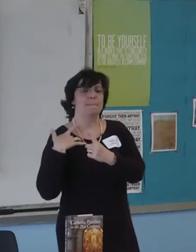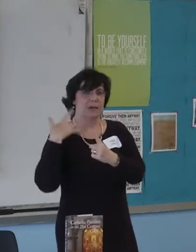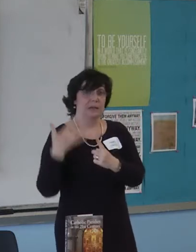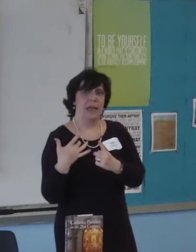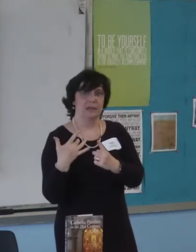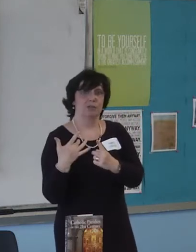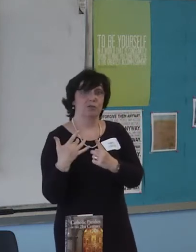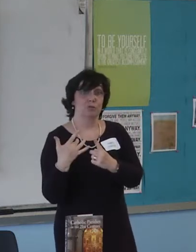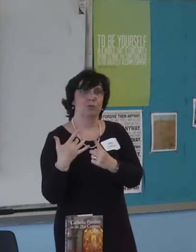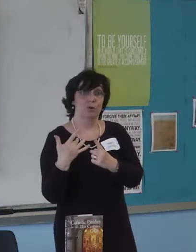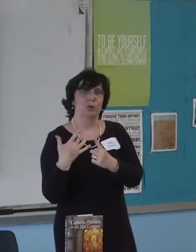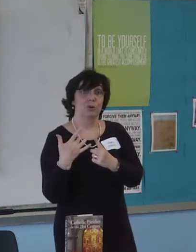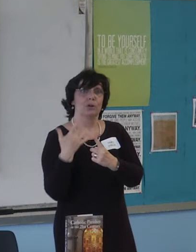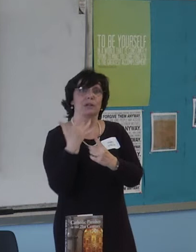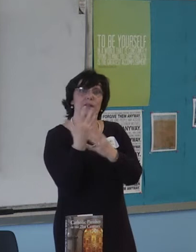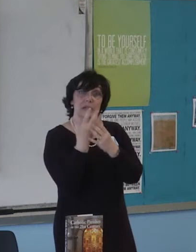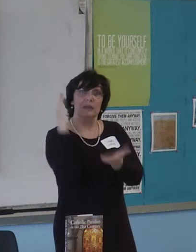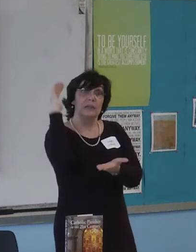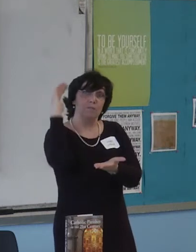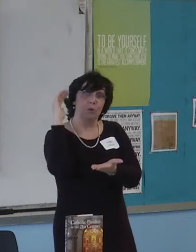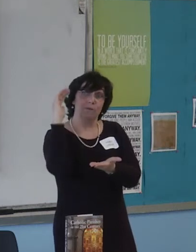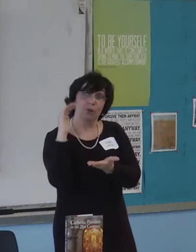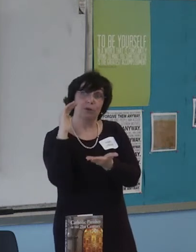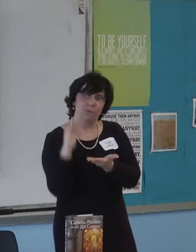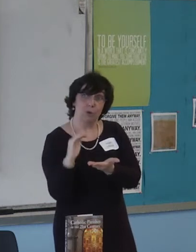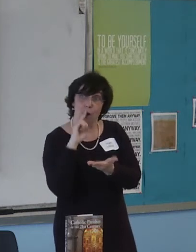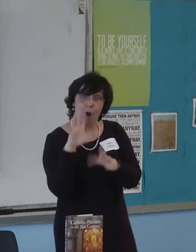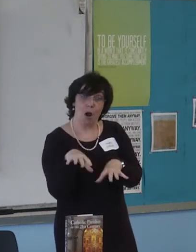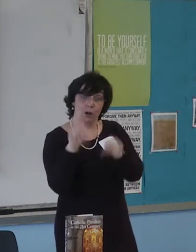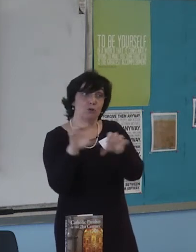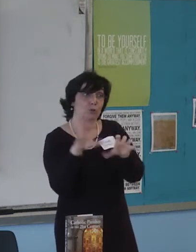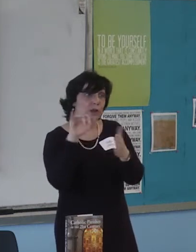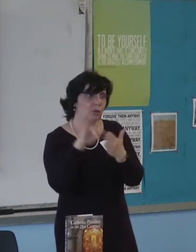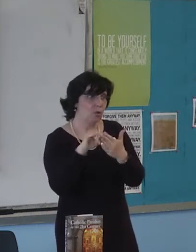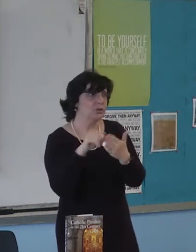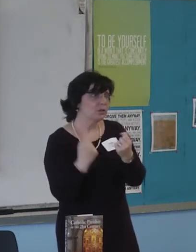start to disappear, fewer and fewer are doing this, so something like the Potomac Community